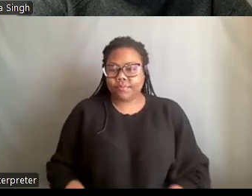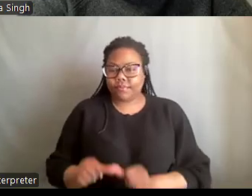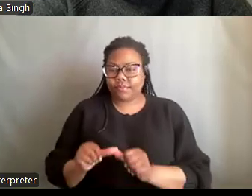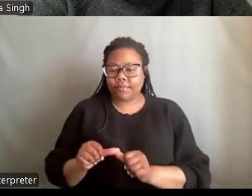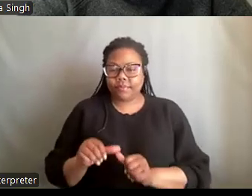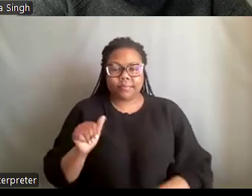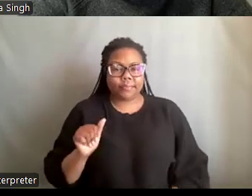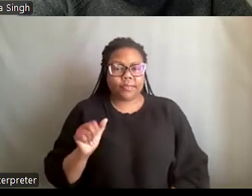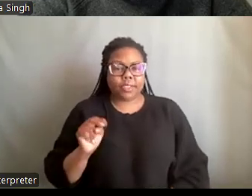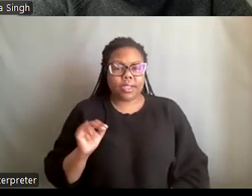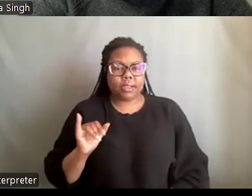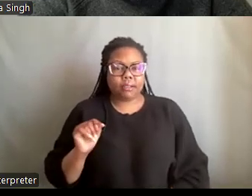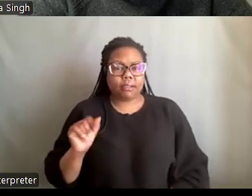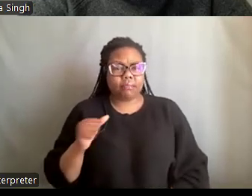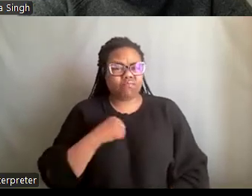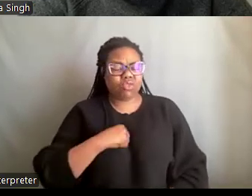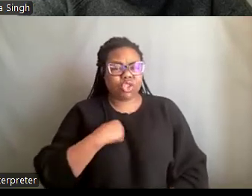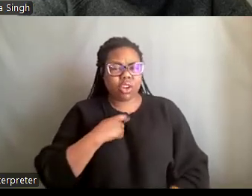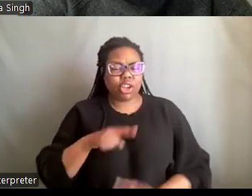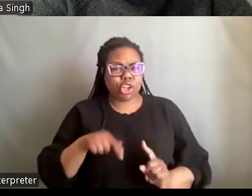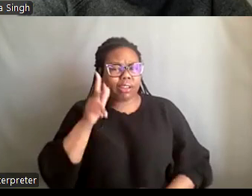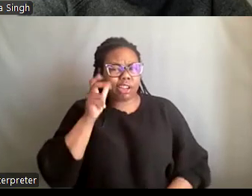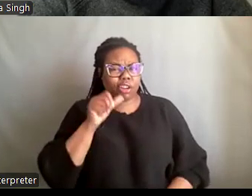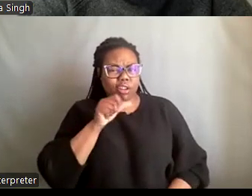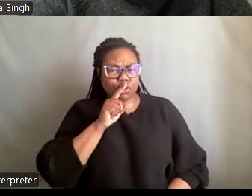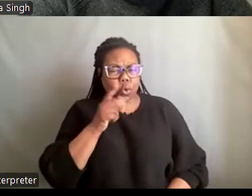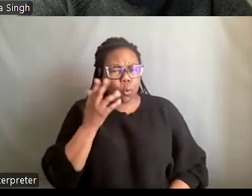ahead, Rachita, thank you. » ANITA CAMERON: I'm sorry. I wasn't able to hear. I don't